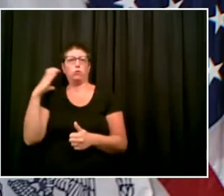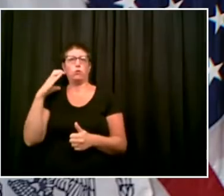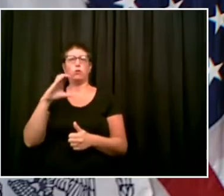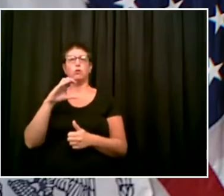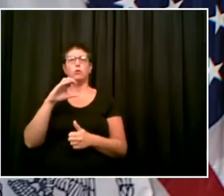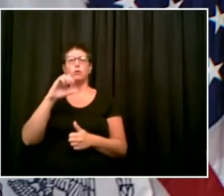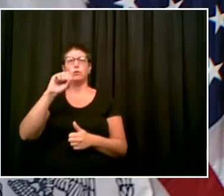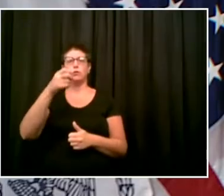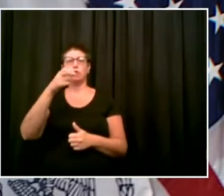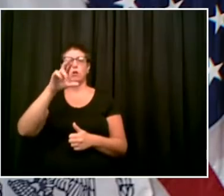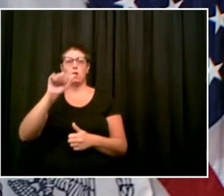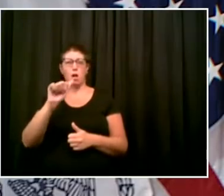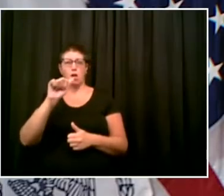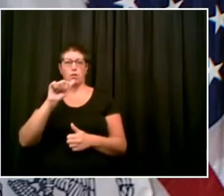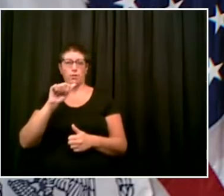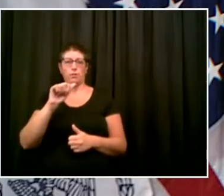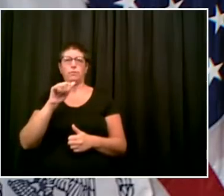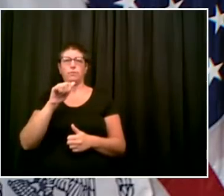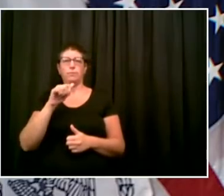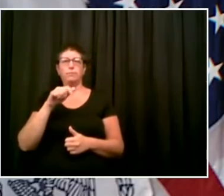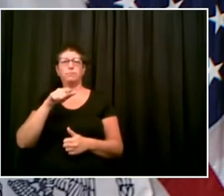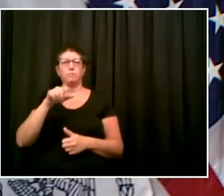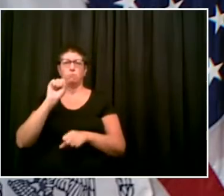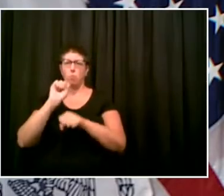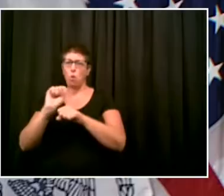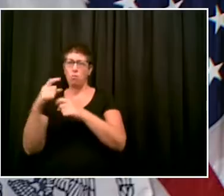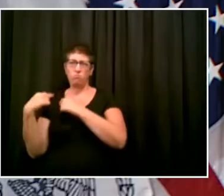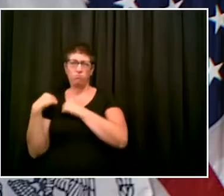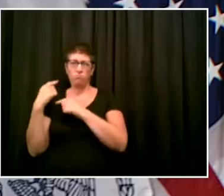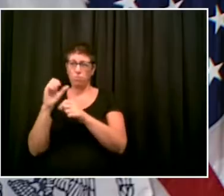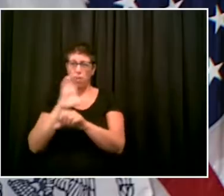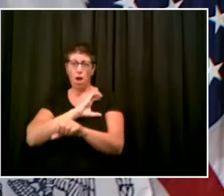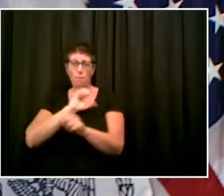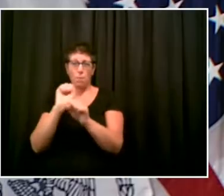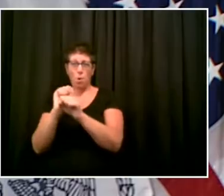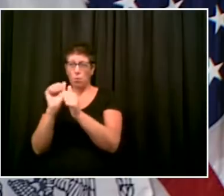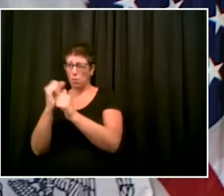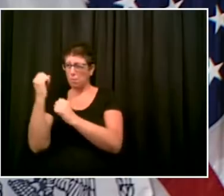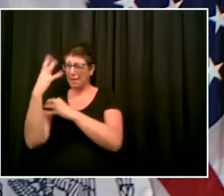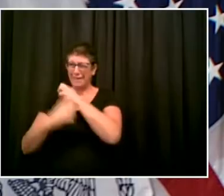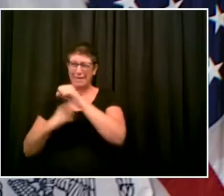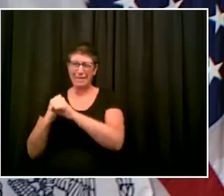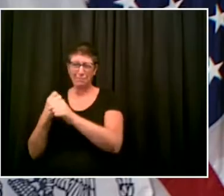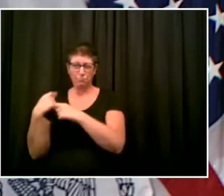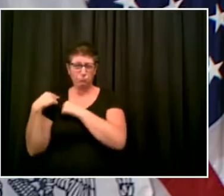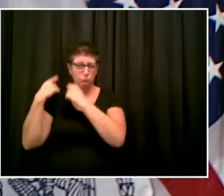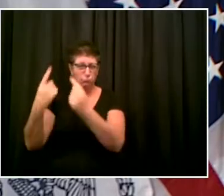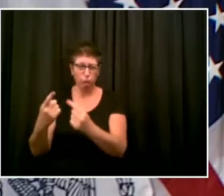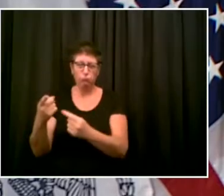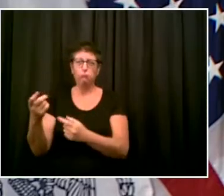LAST SEVEN YEARS CONTINUED TO IMPROVE THIS DEPARTMENT, TWHAERVE TITLED